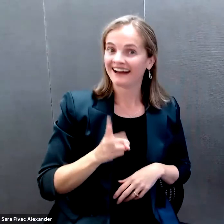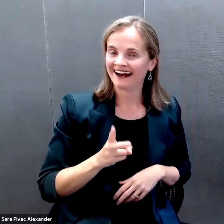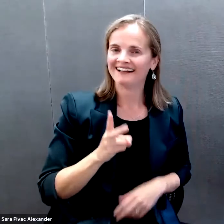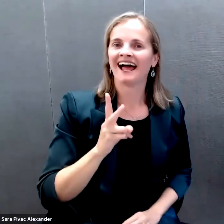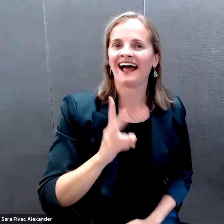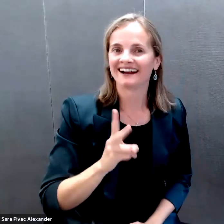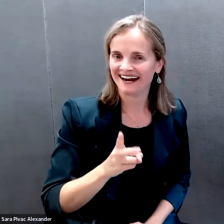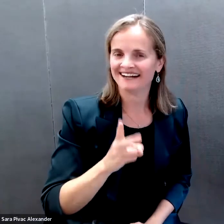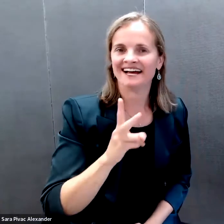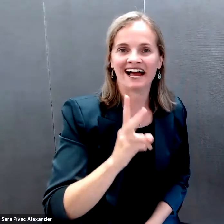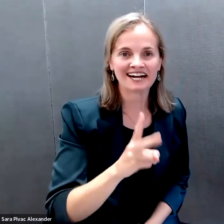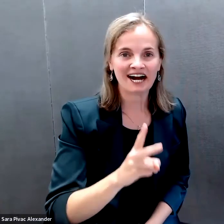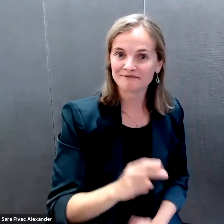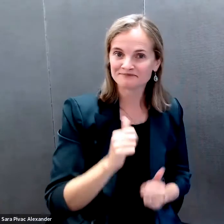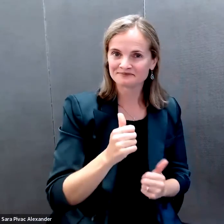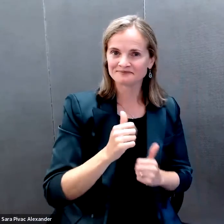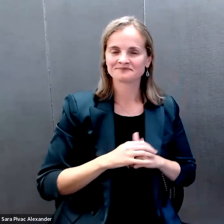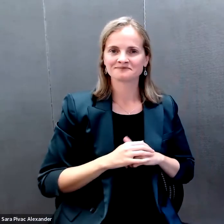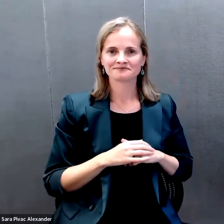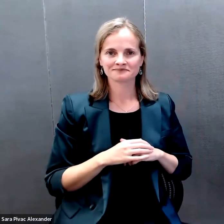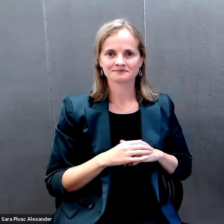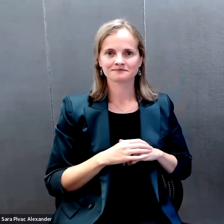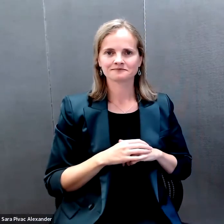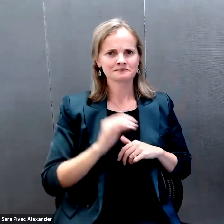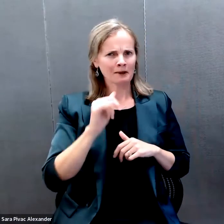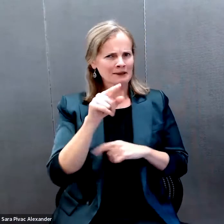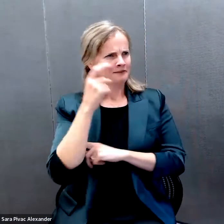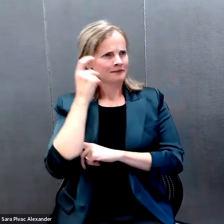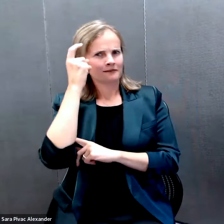that means I want you to try it again okay that's a key sign for teaching